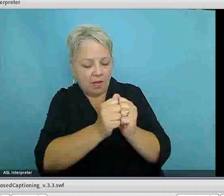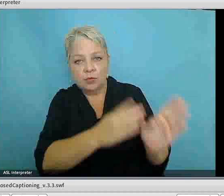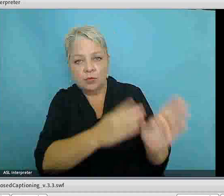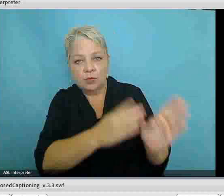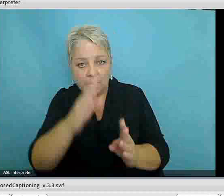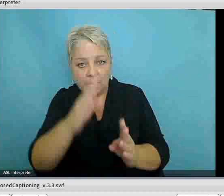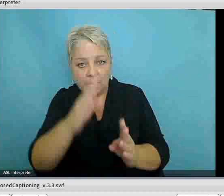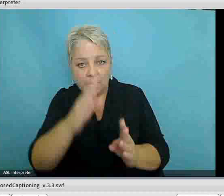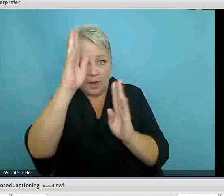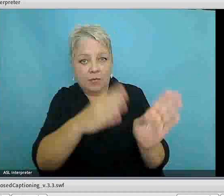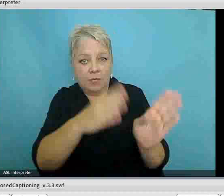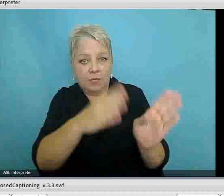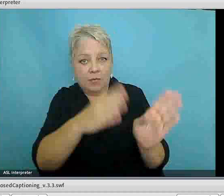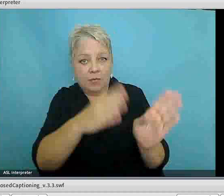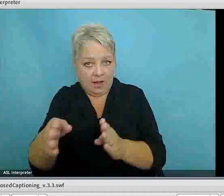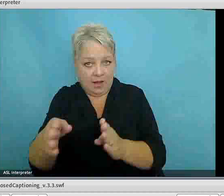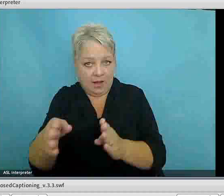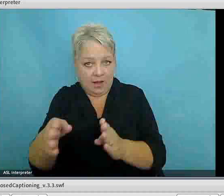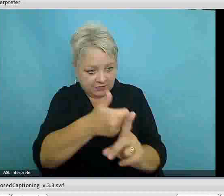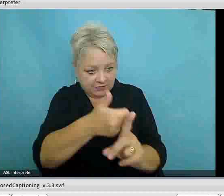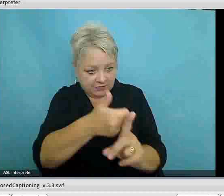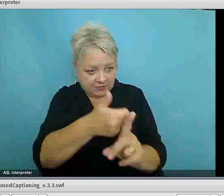upon assessment and individual preferences.